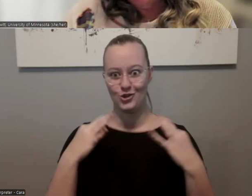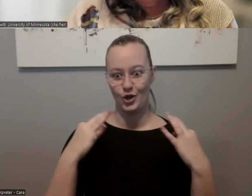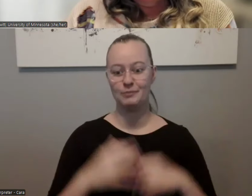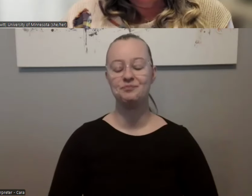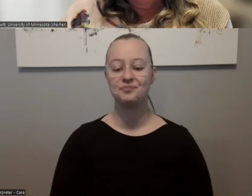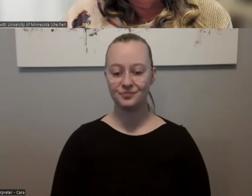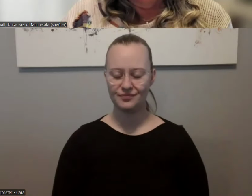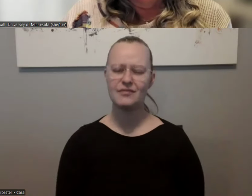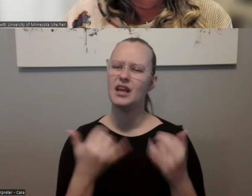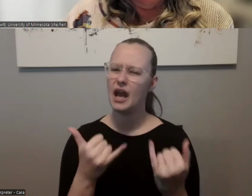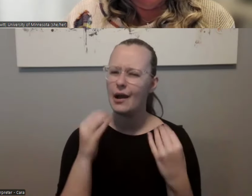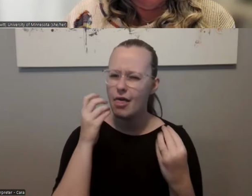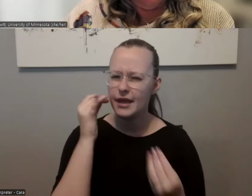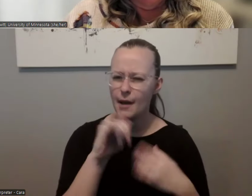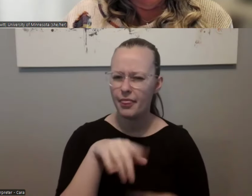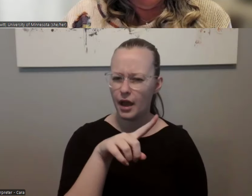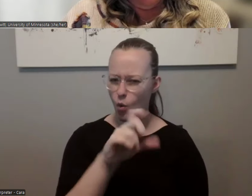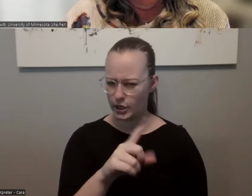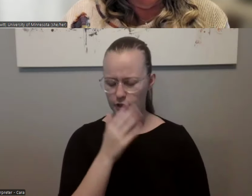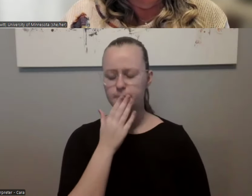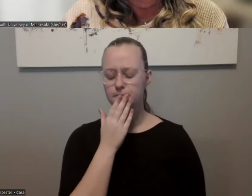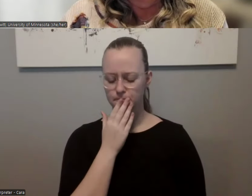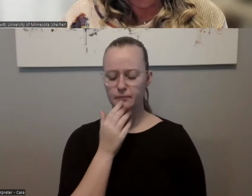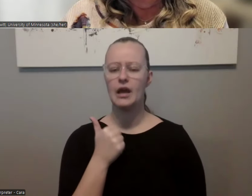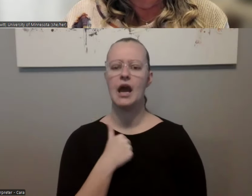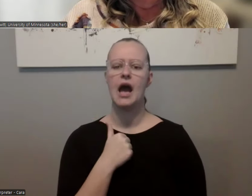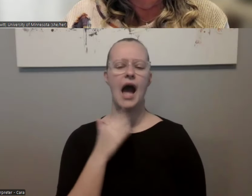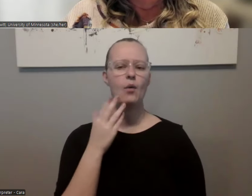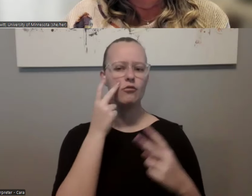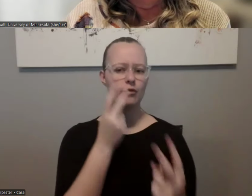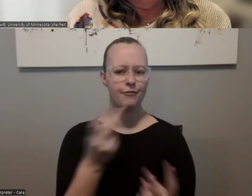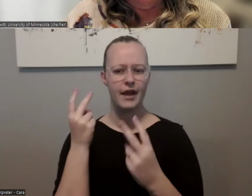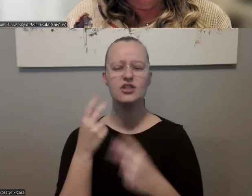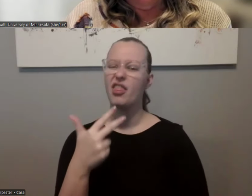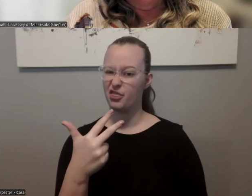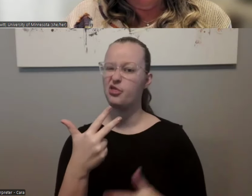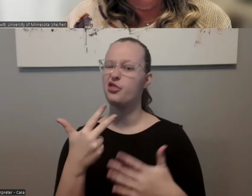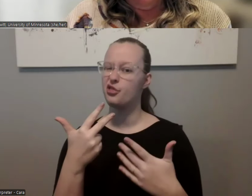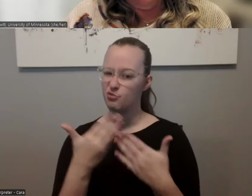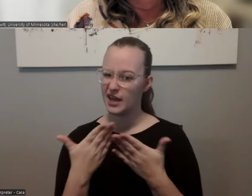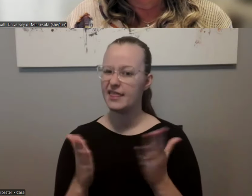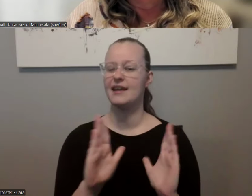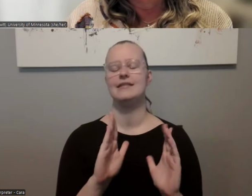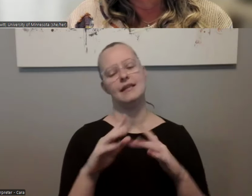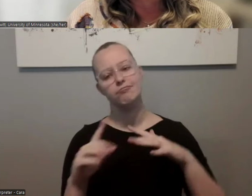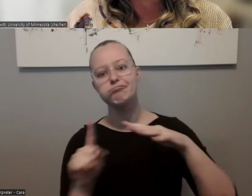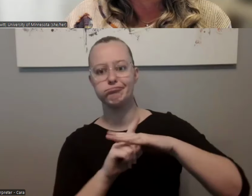As as I think about this question, I'll reflect on three things that that come to my mind.